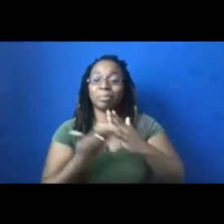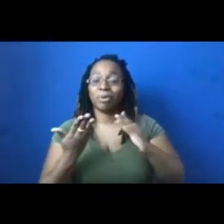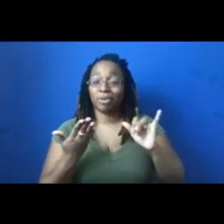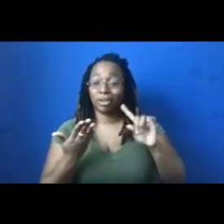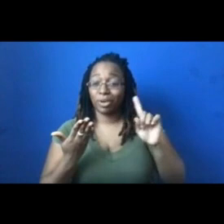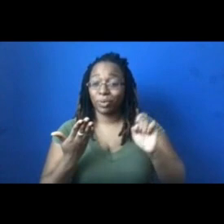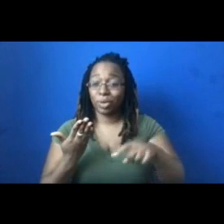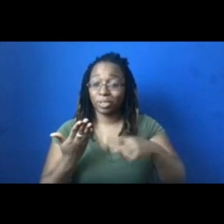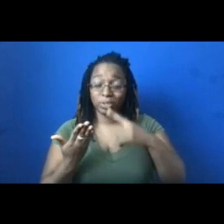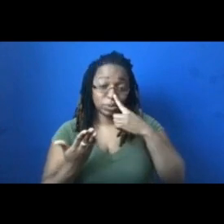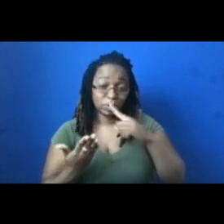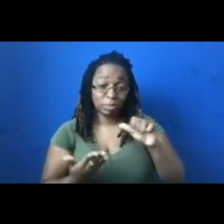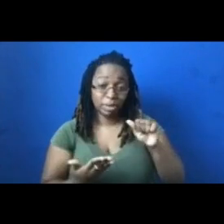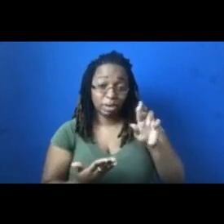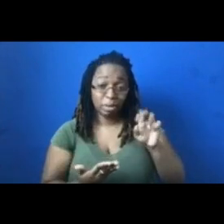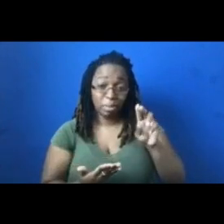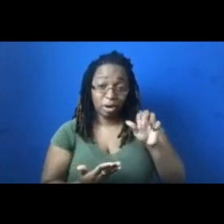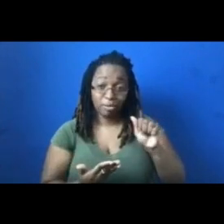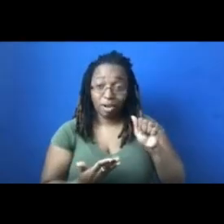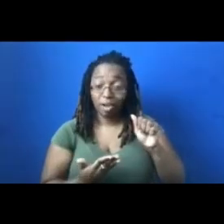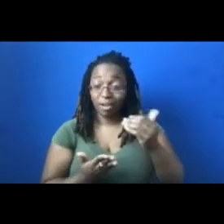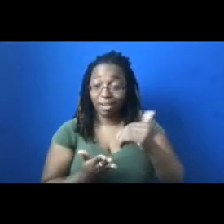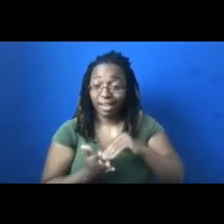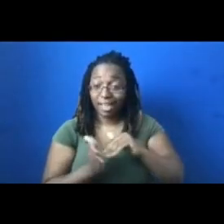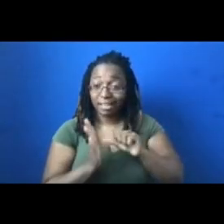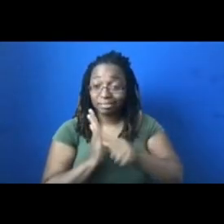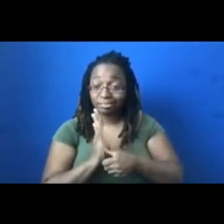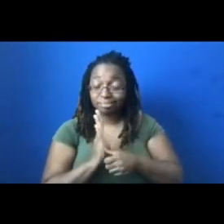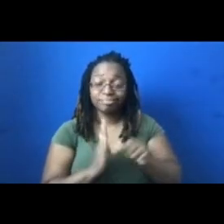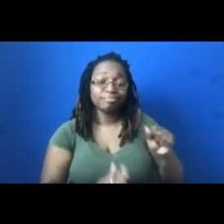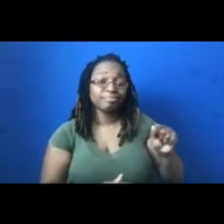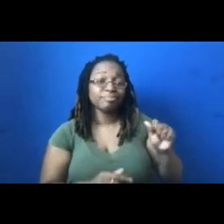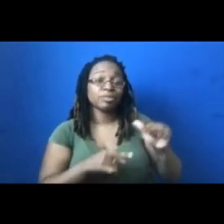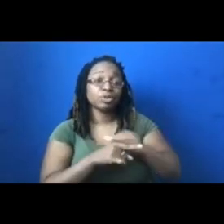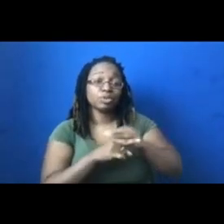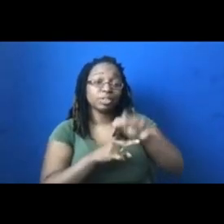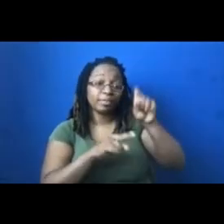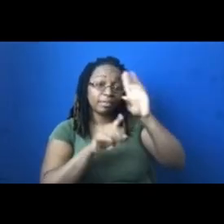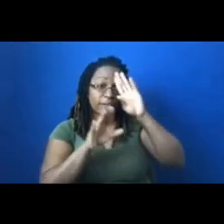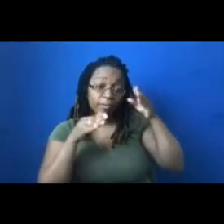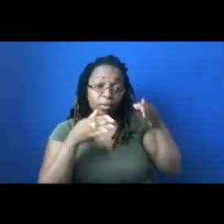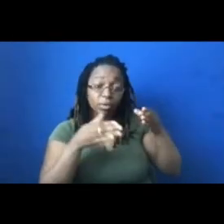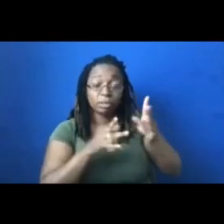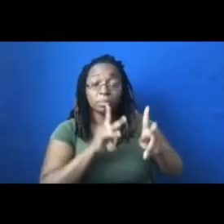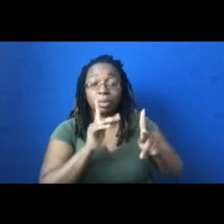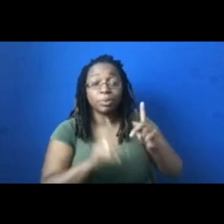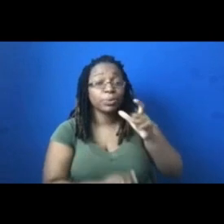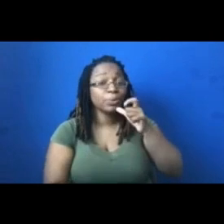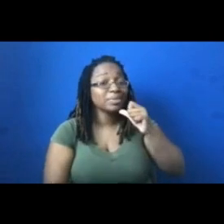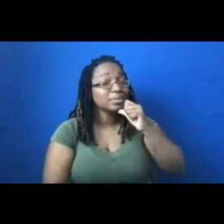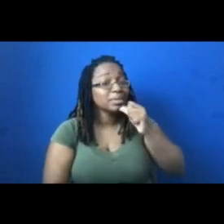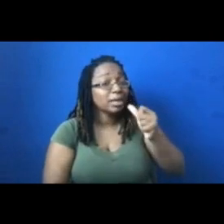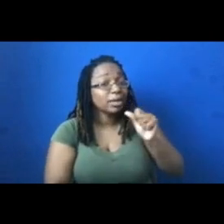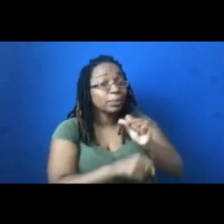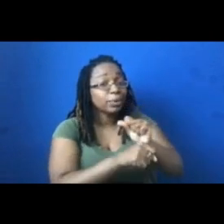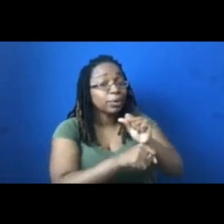Amara Davis: Yeah. The second part of that question is does the training have to focus on those who are not working and will become future workers.